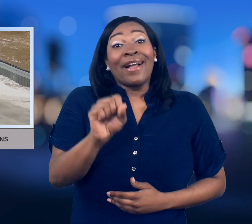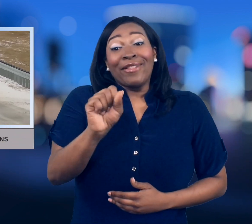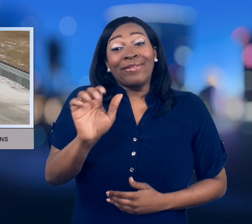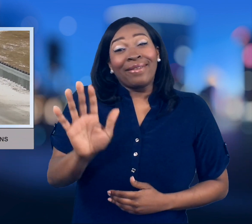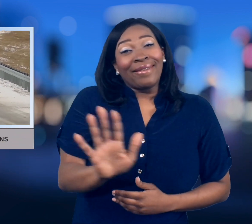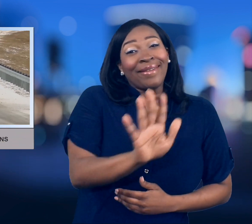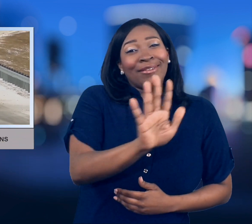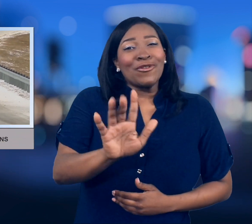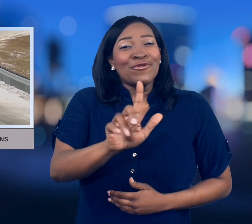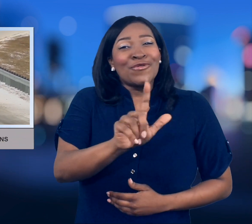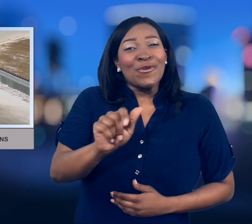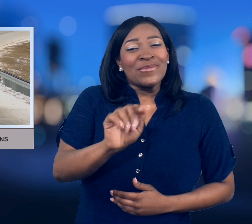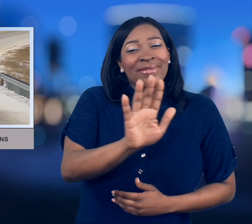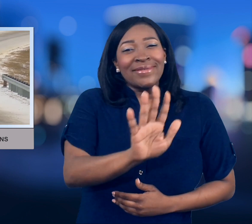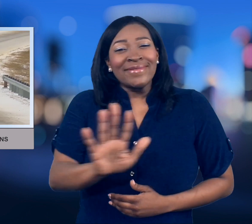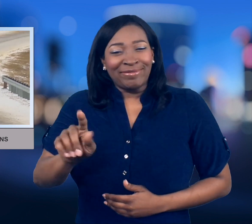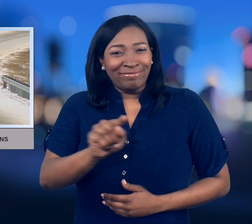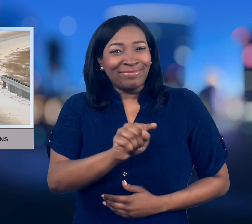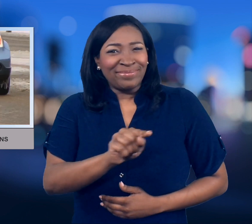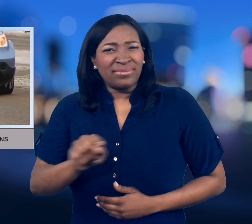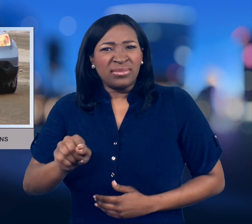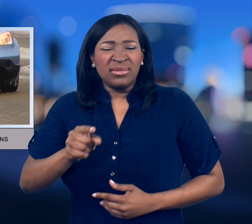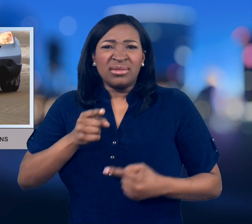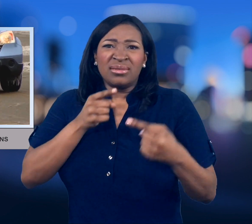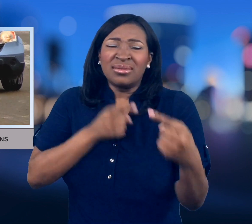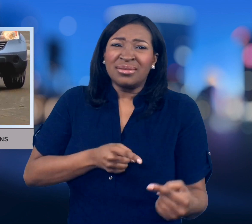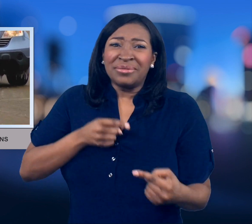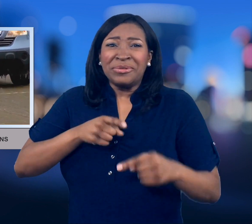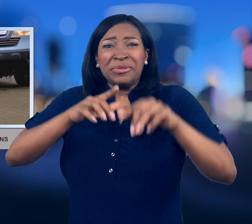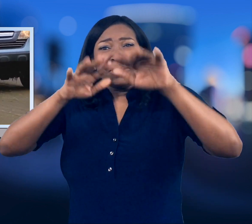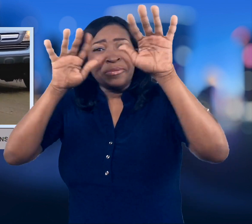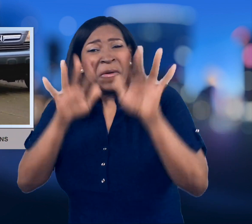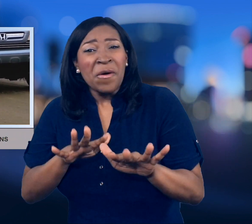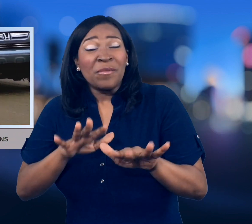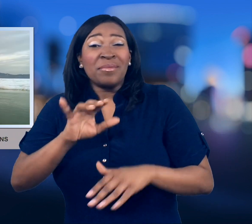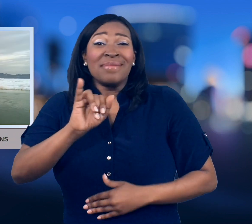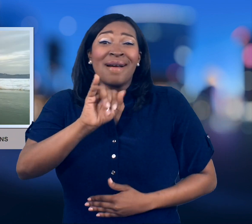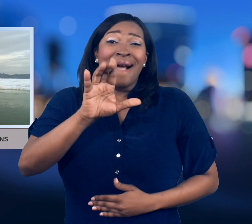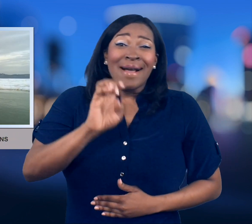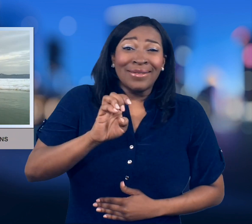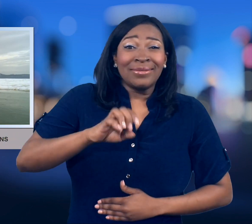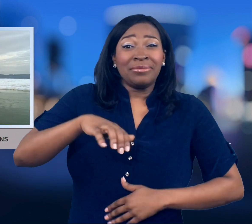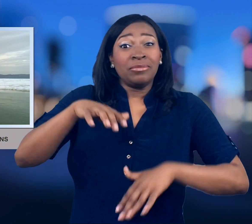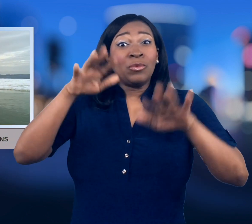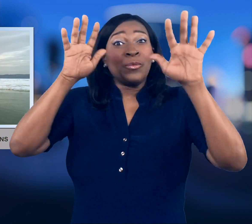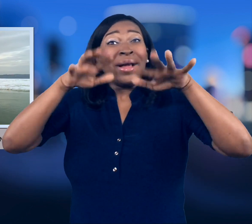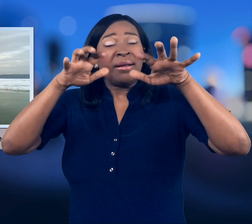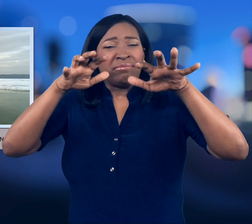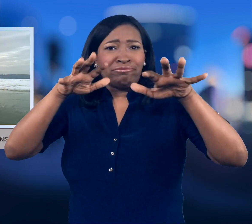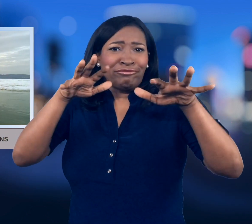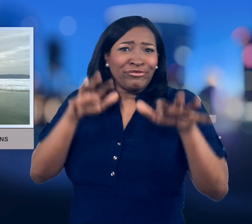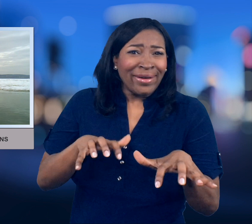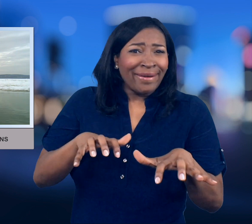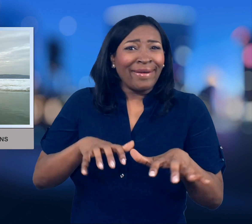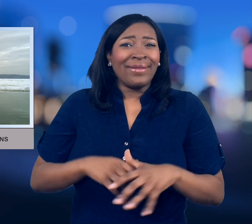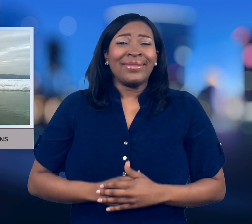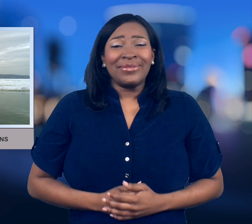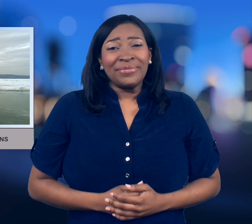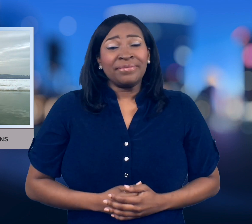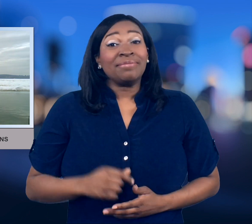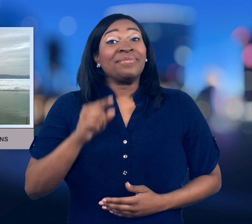Southern states are also dealing with snow, ice and freezing rain as far south as Louisiana.